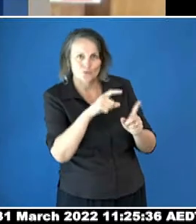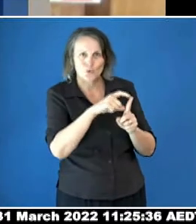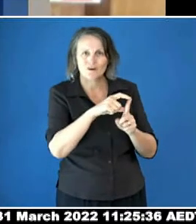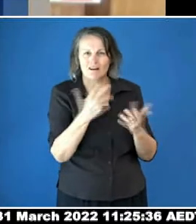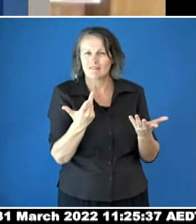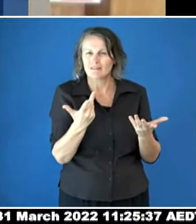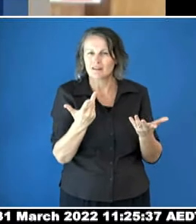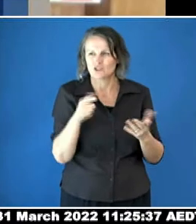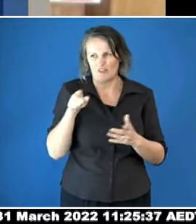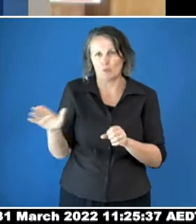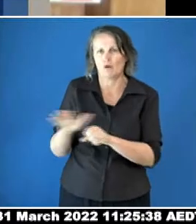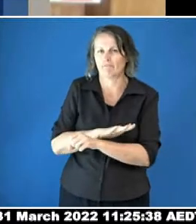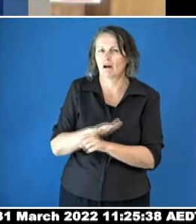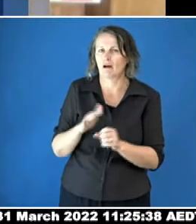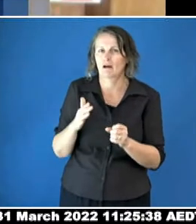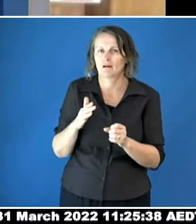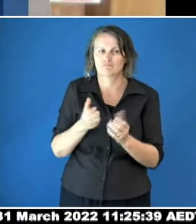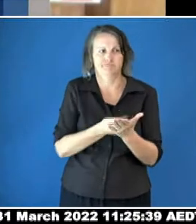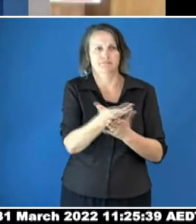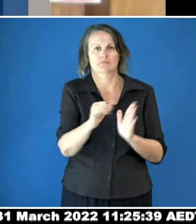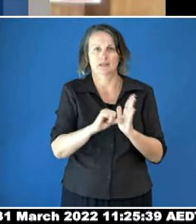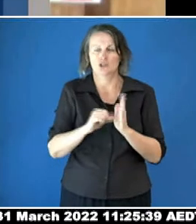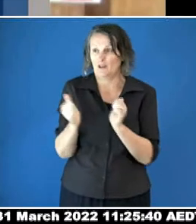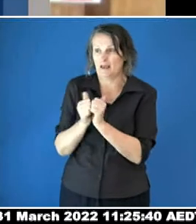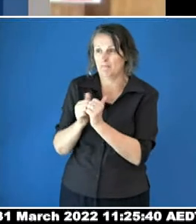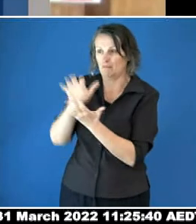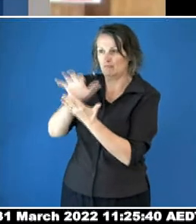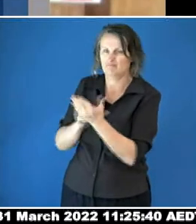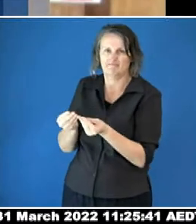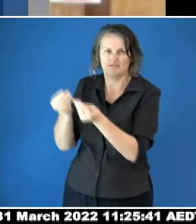and that sort of thing. That's that paperwork sort of side of it.